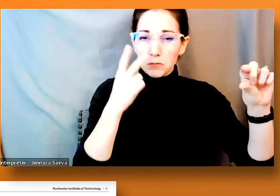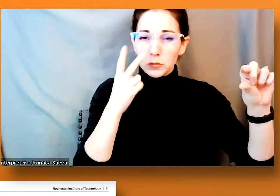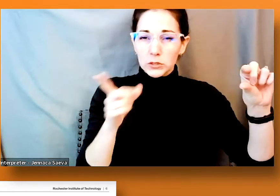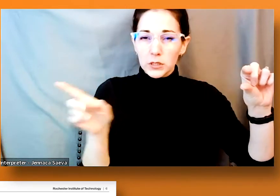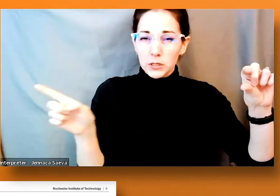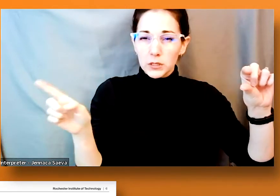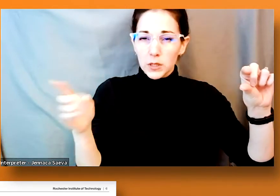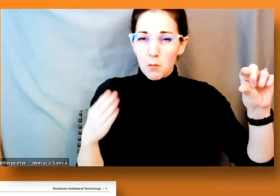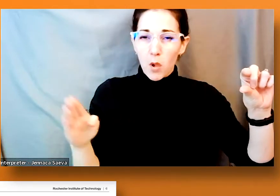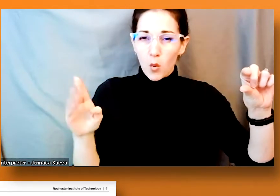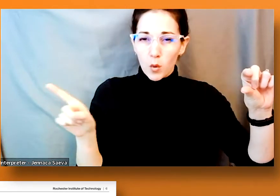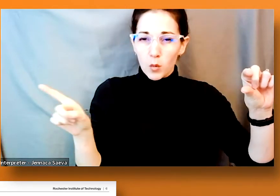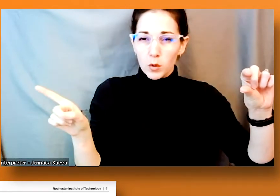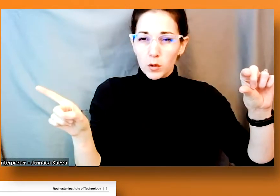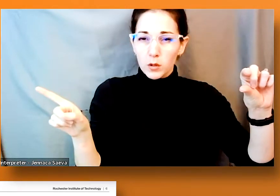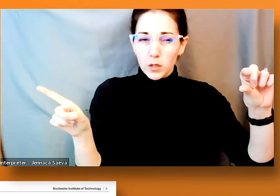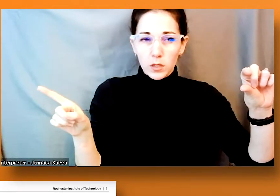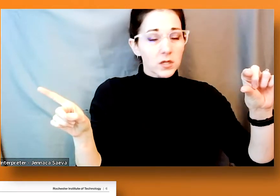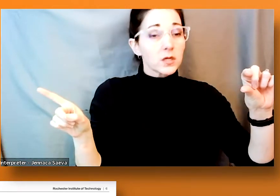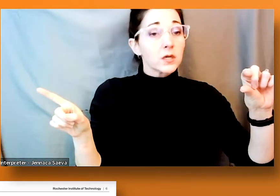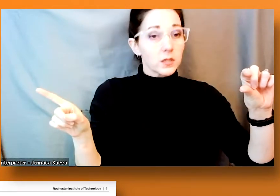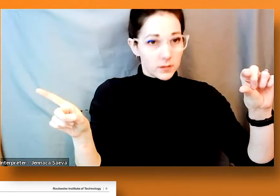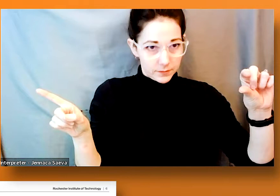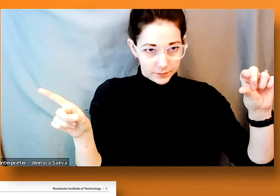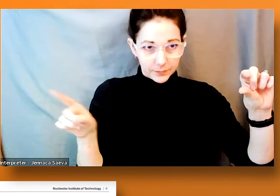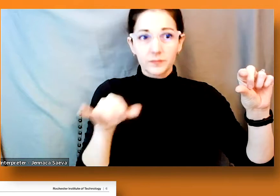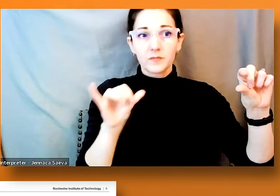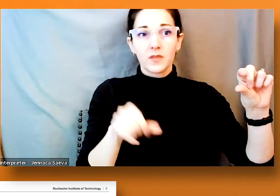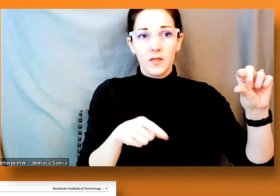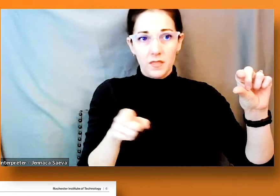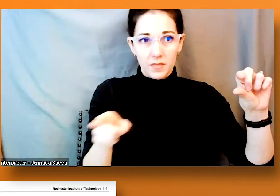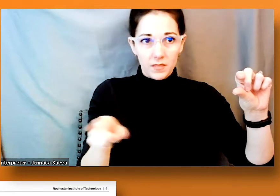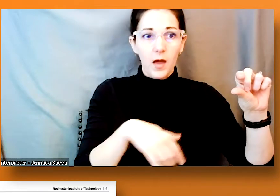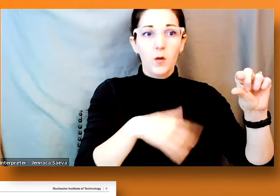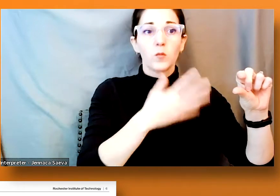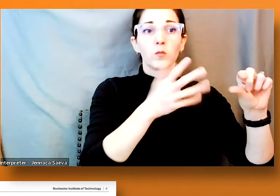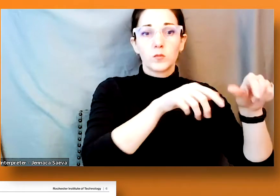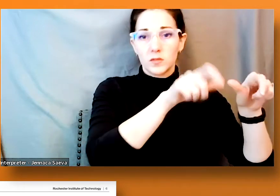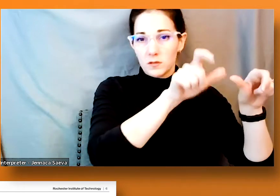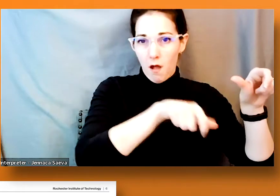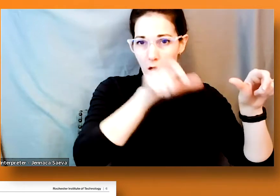those are the columns that I was talking about...